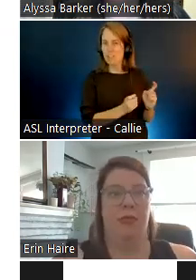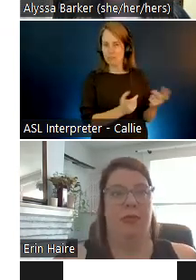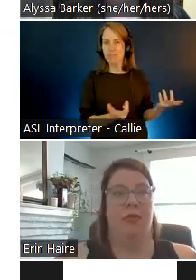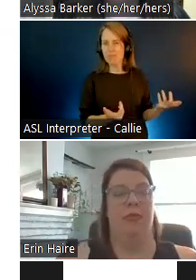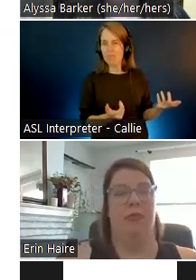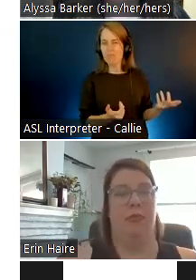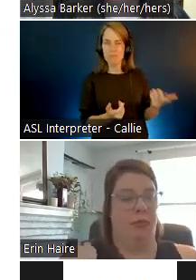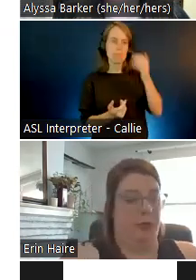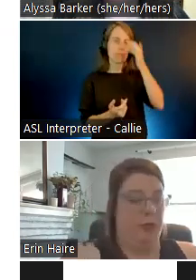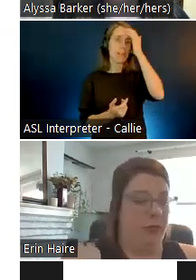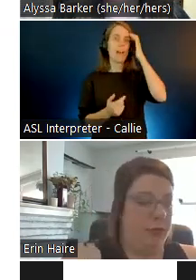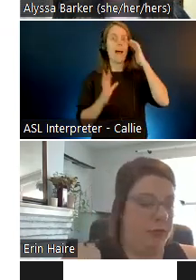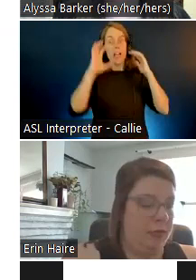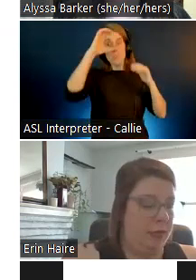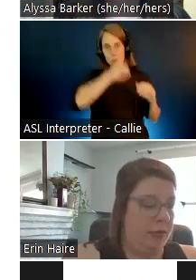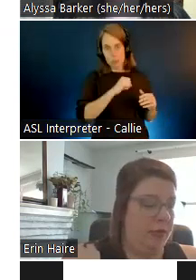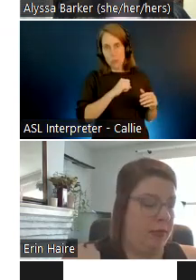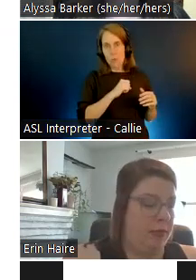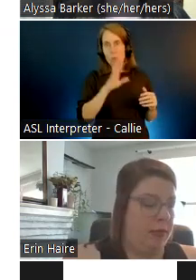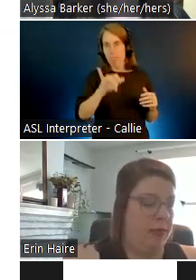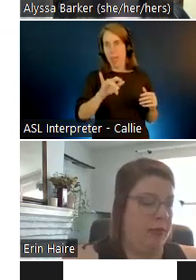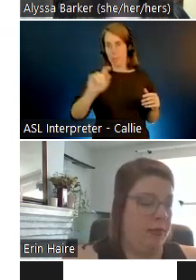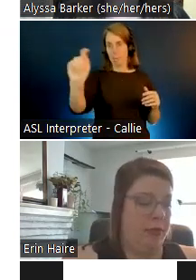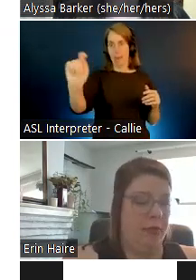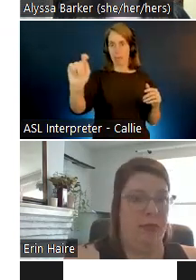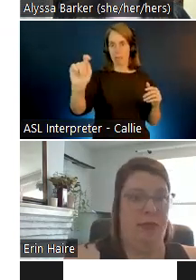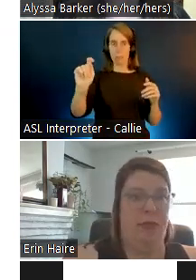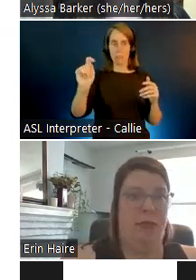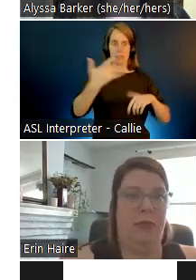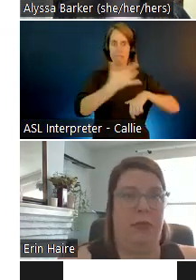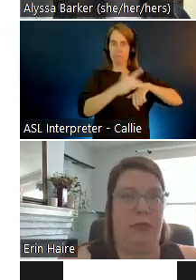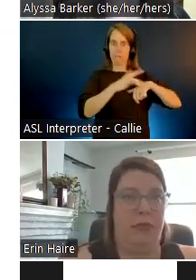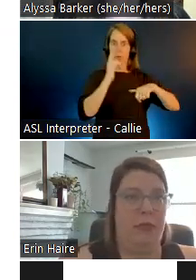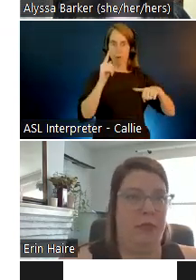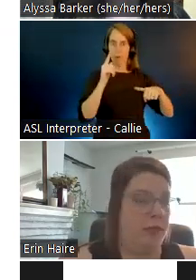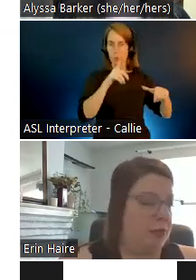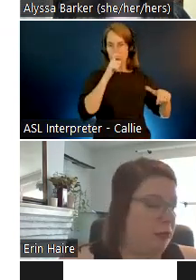this this is a bathroom that's open to the tenants and other folks in the in the pool area